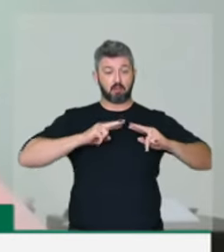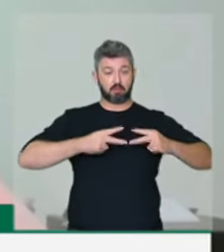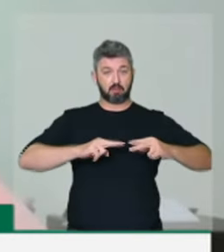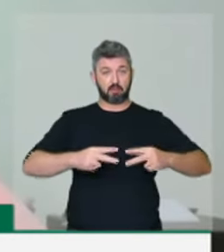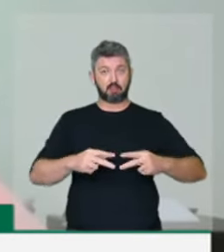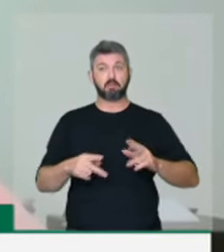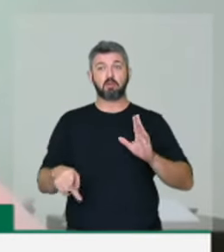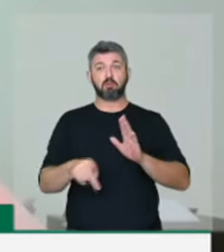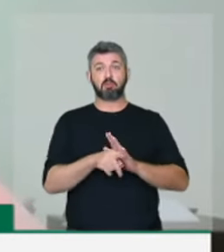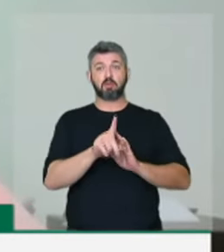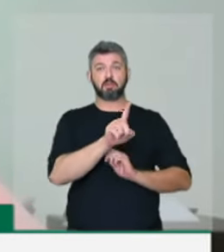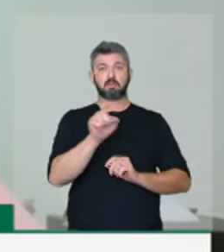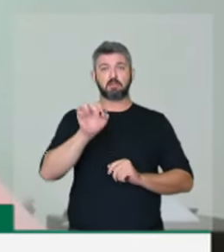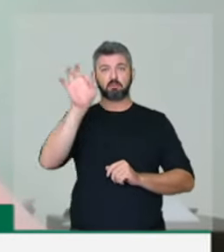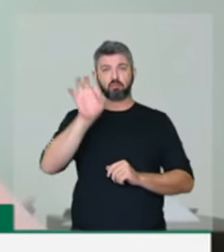DE 100% DESSE PAÍS. NÓS ESTAMOS AQUI VIVENDO NÃO